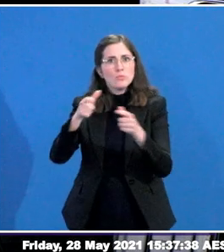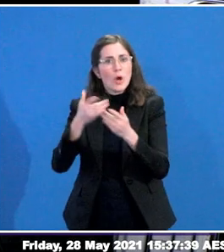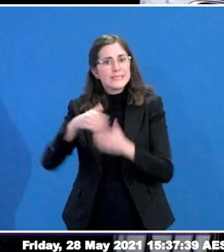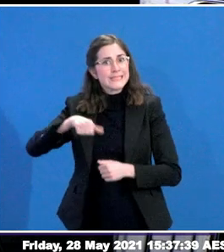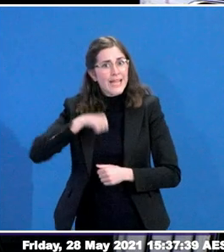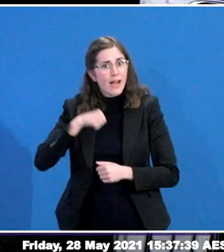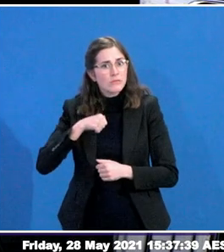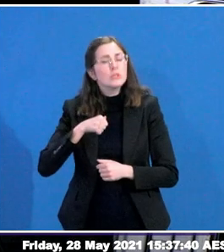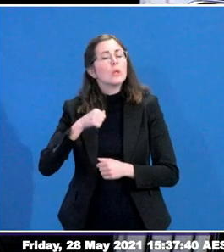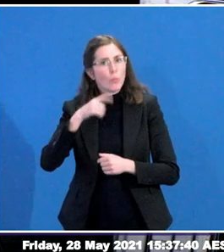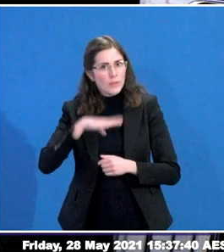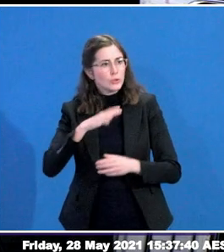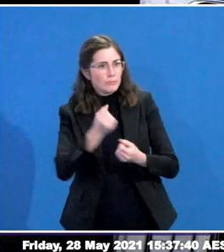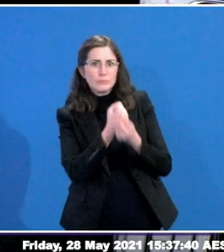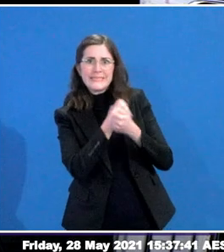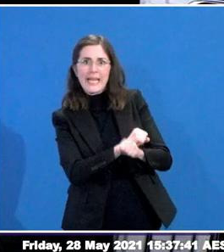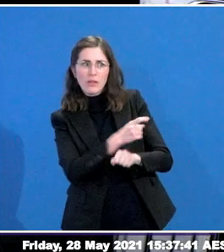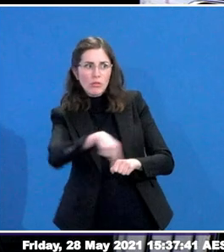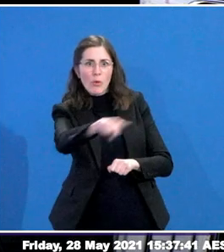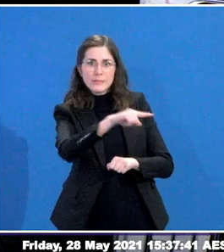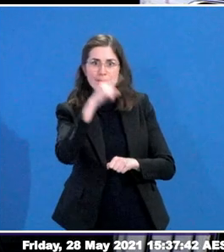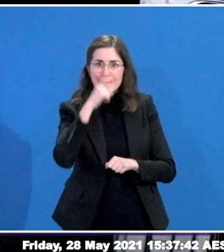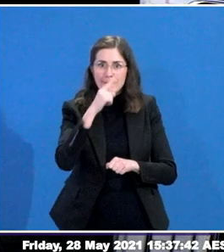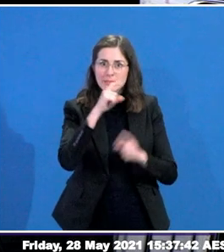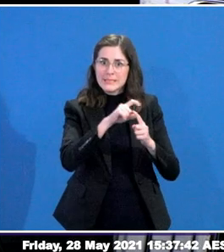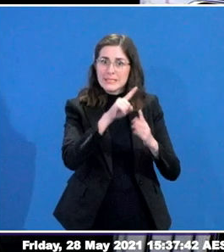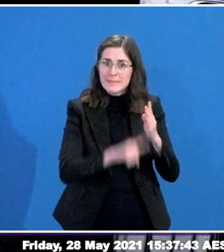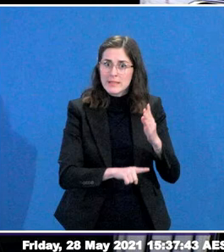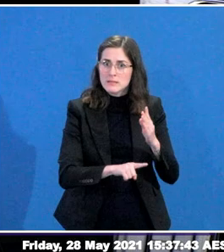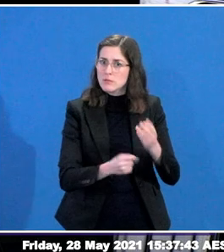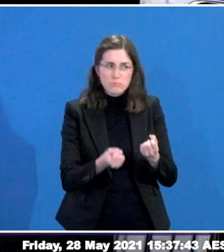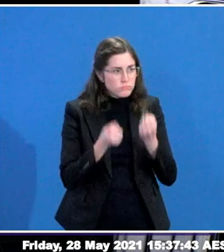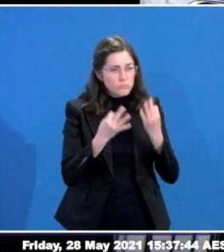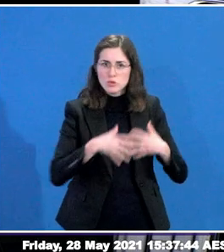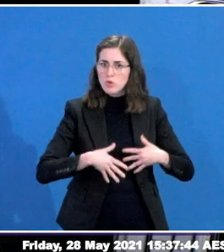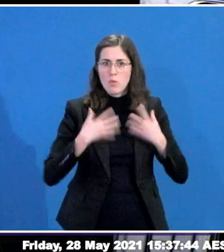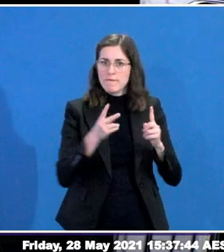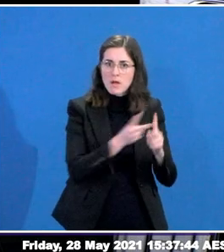safety and well-being of residents before any violence or abuse occurs.